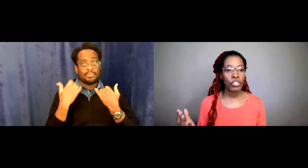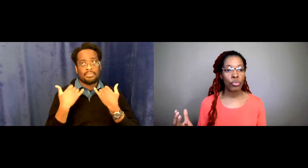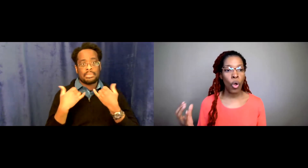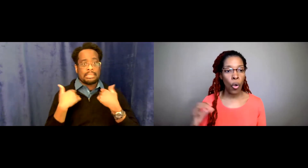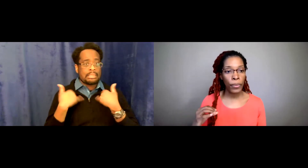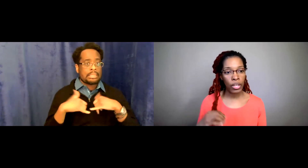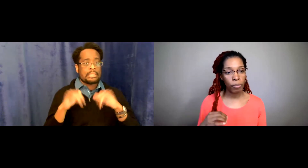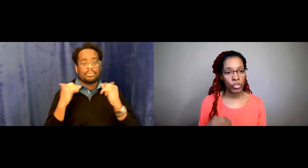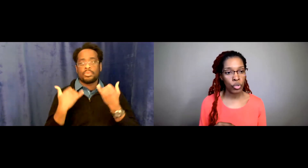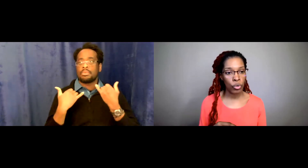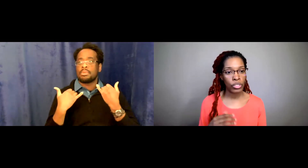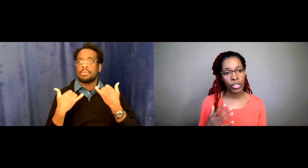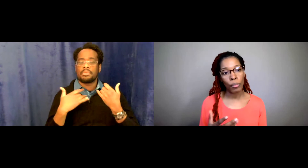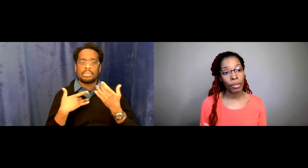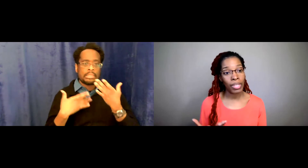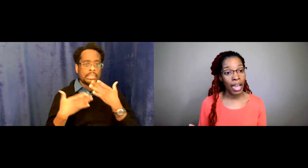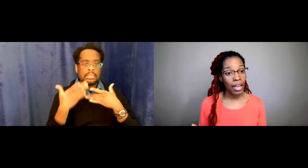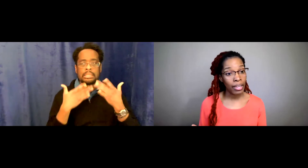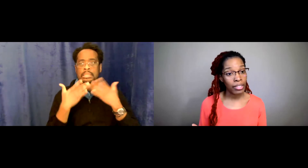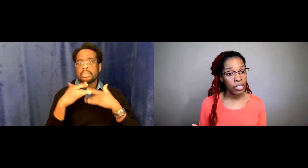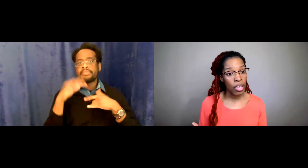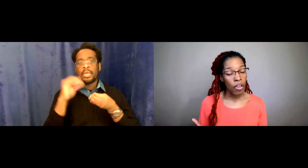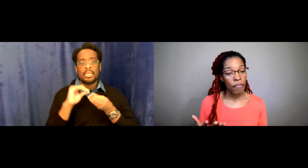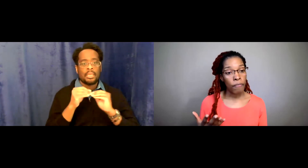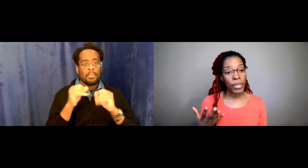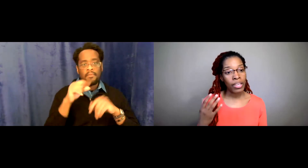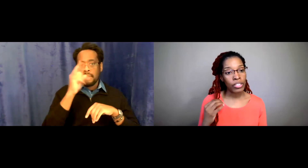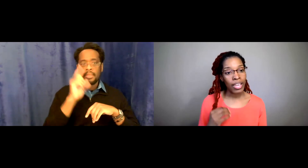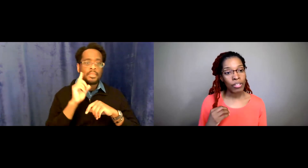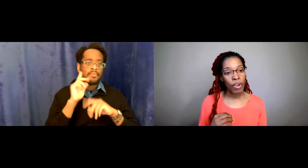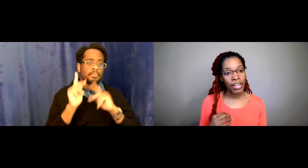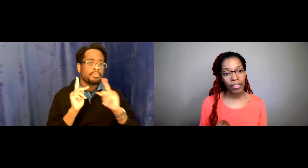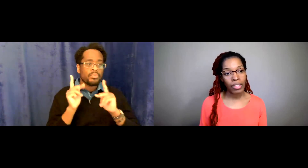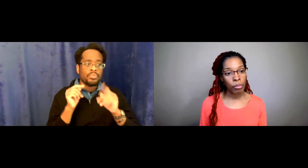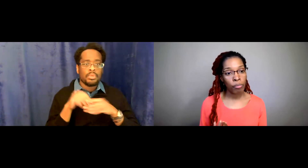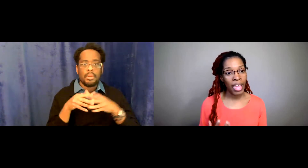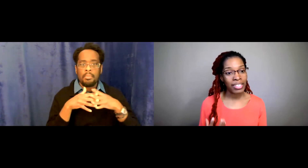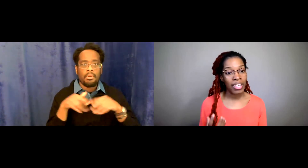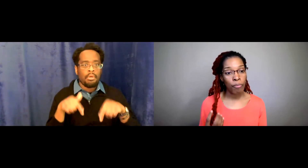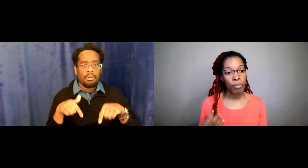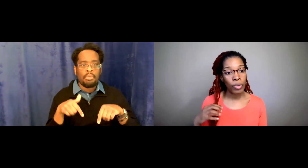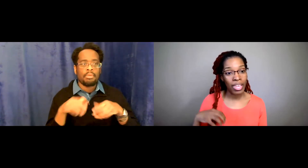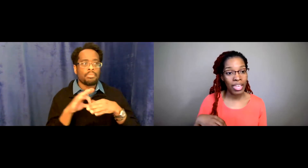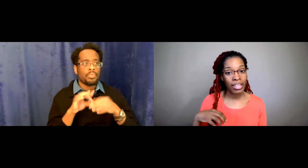to open up the doors and open up the eyes because as of right now the number of black deaf people in